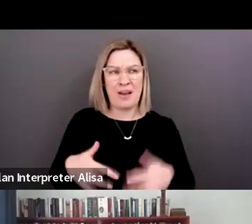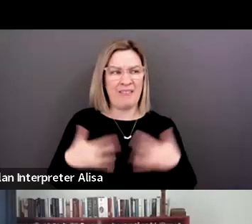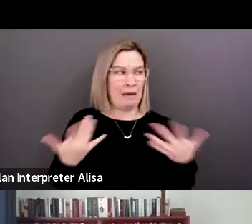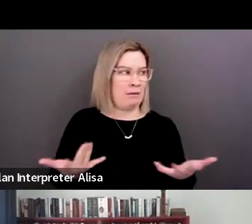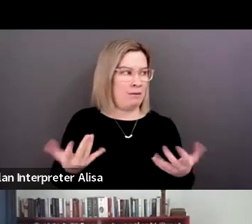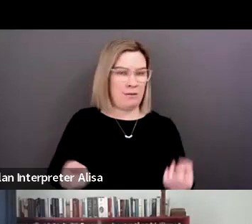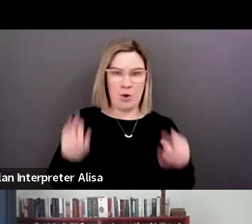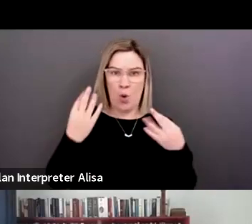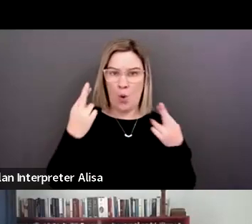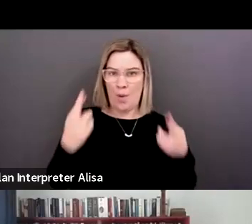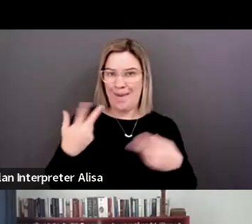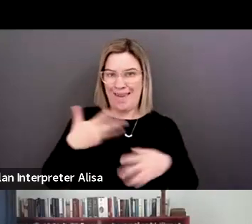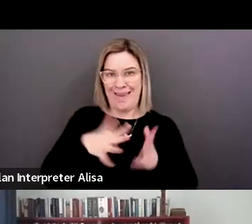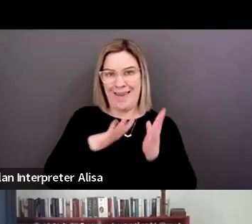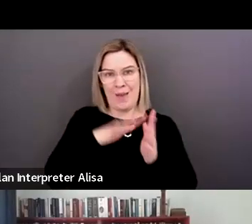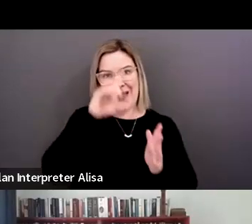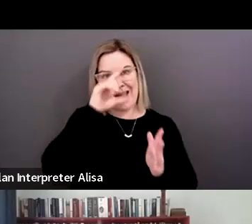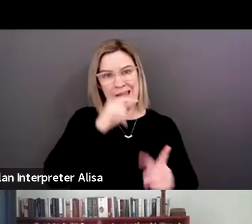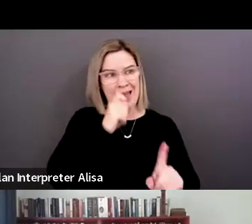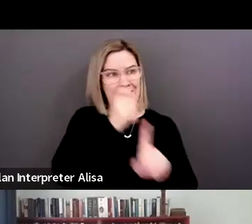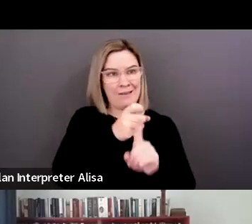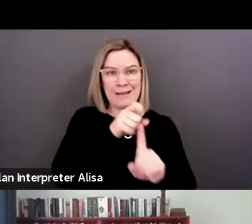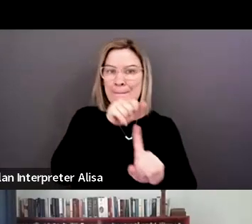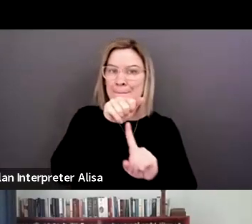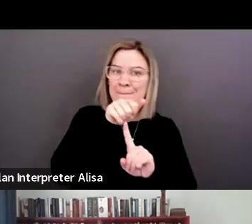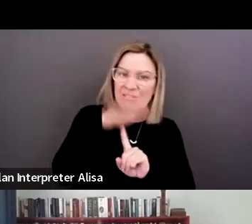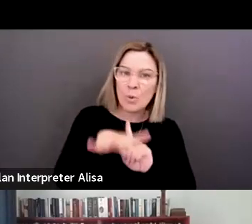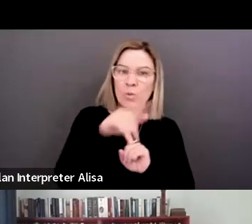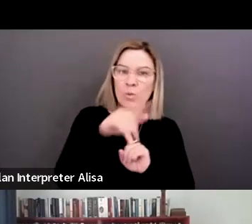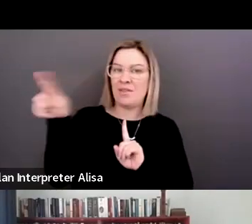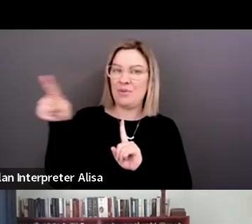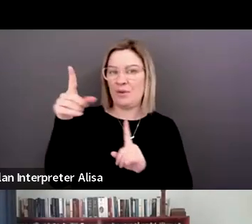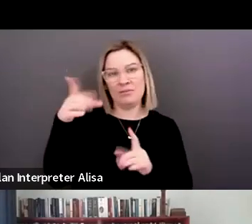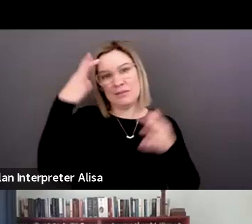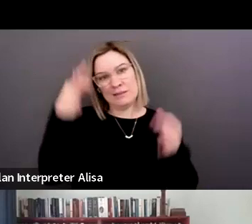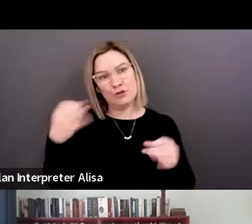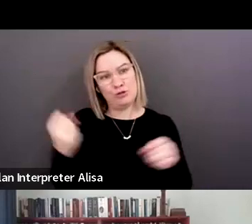as well. Around Australia, with weather events. But sometimes you do feel a